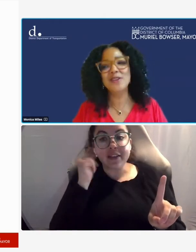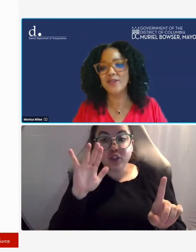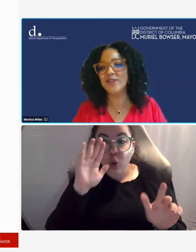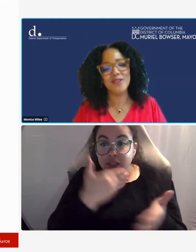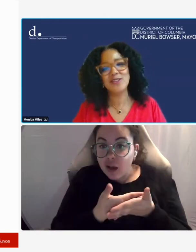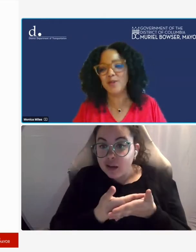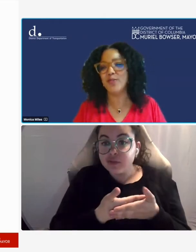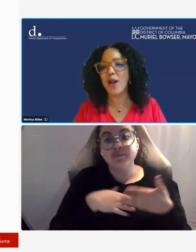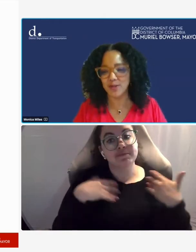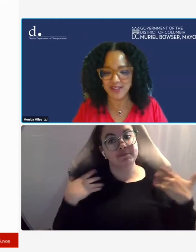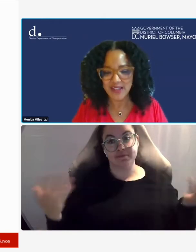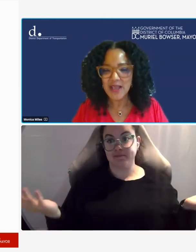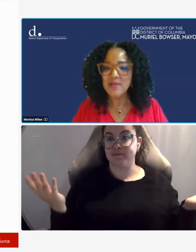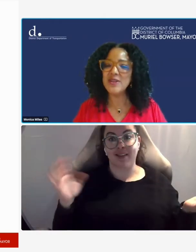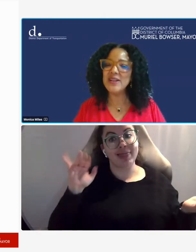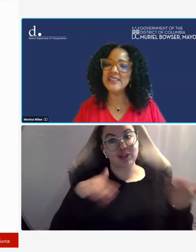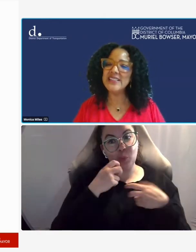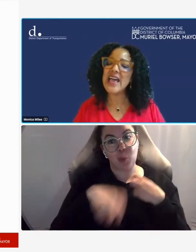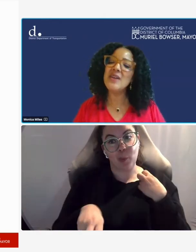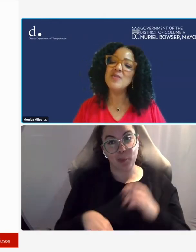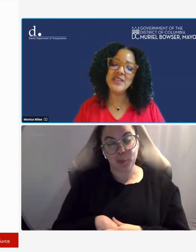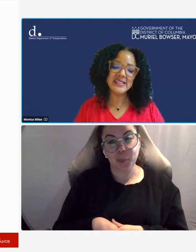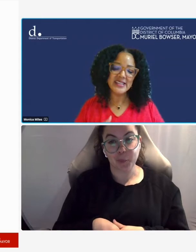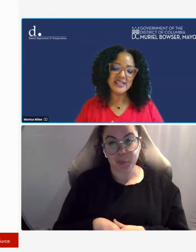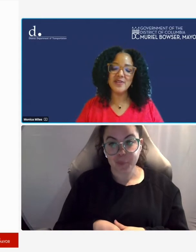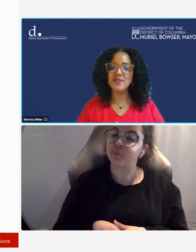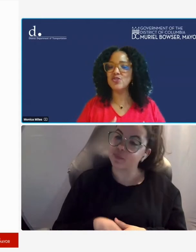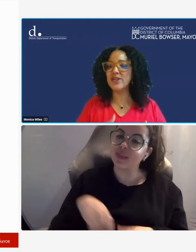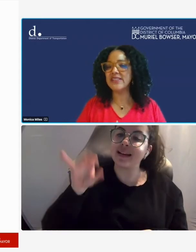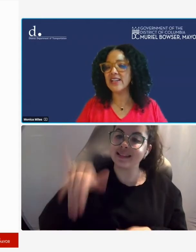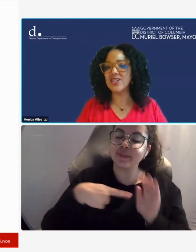it's going to be problems because that would be indicative of a transaction that